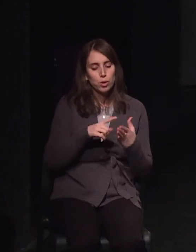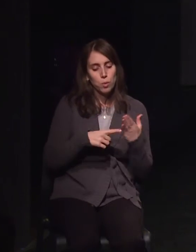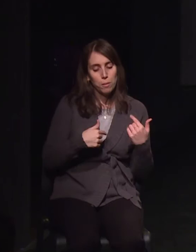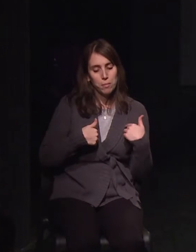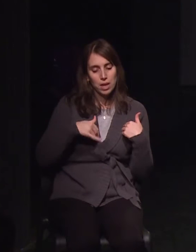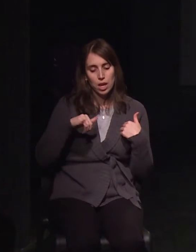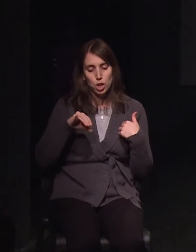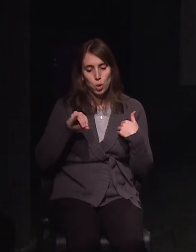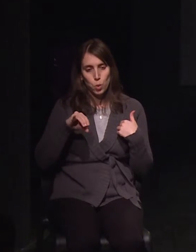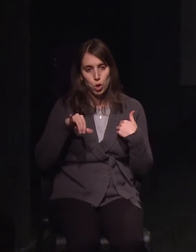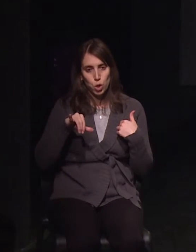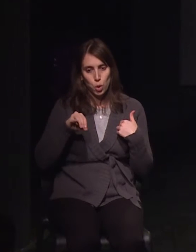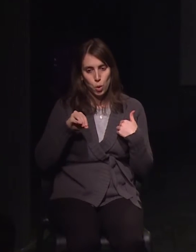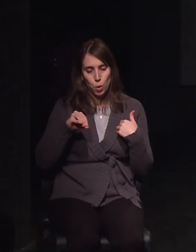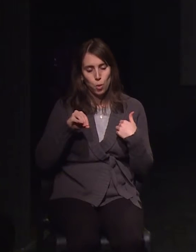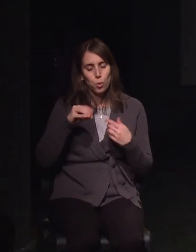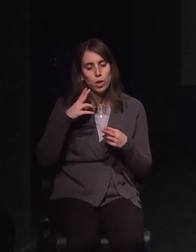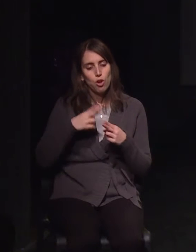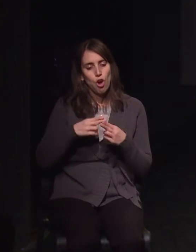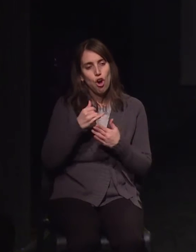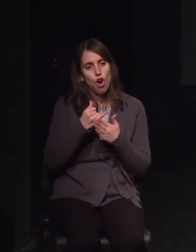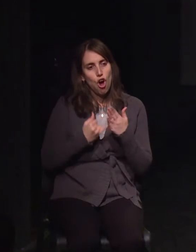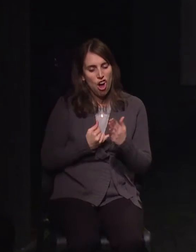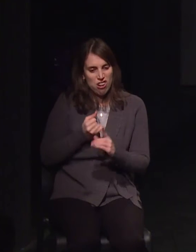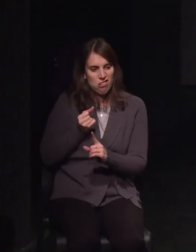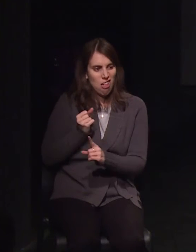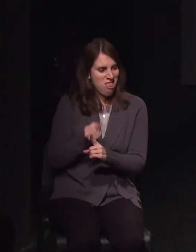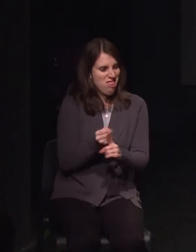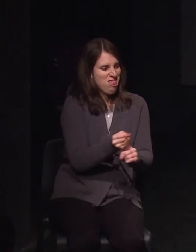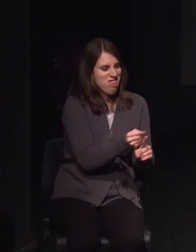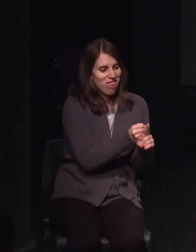Yo-yo and I were going through town doing what we were doing, and before we went to